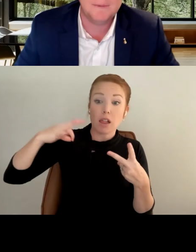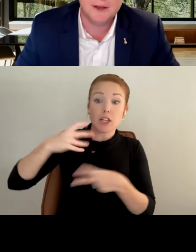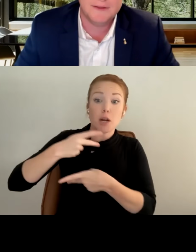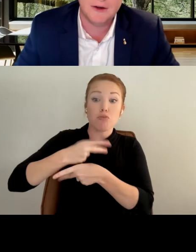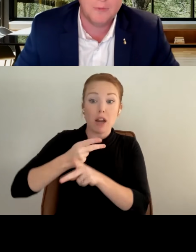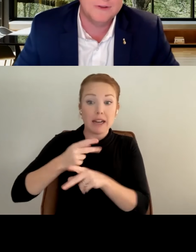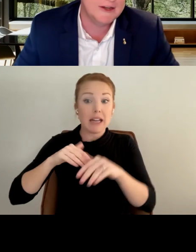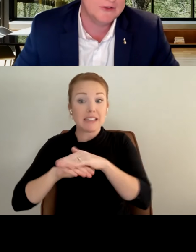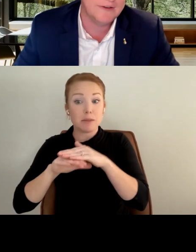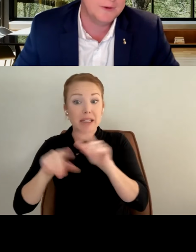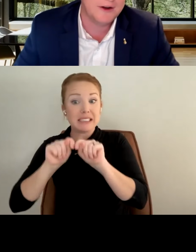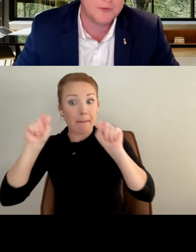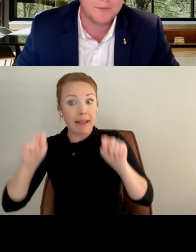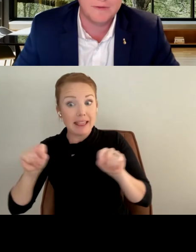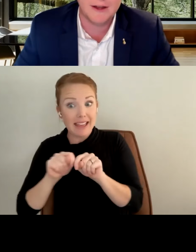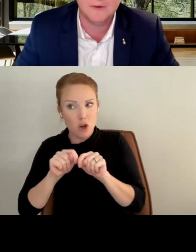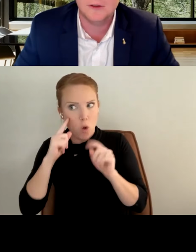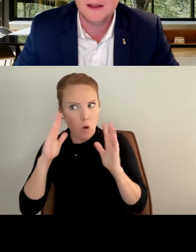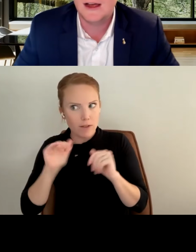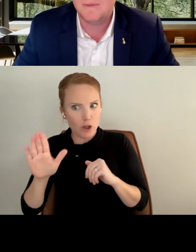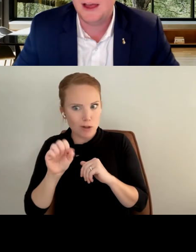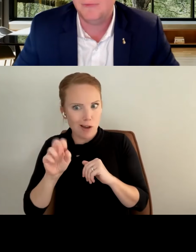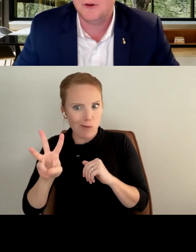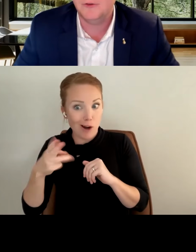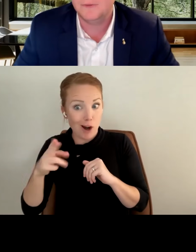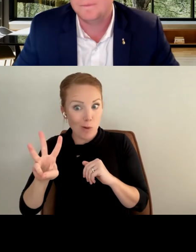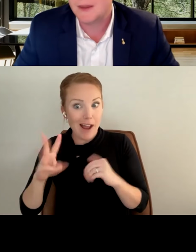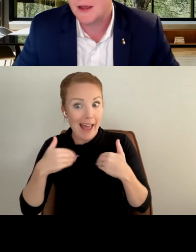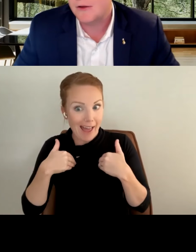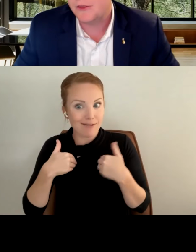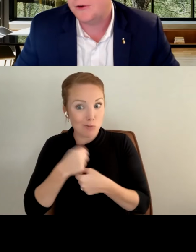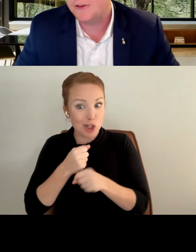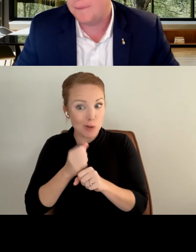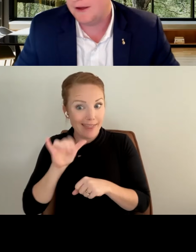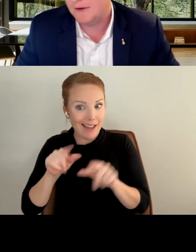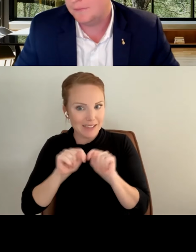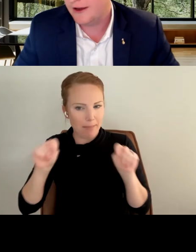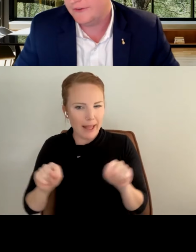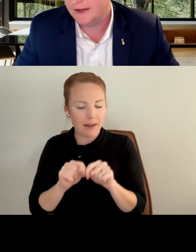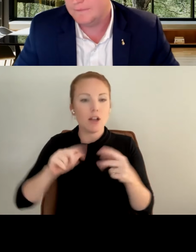template that hopefully your software and hardware providers have produced. The third topic: pricing.